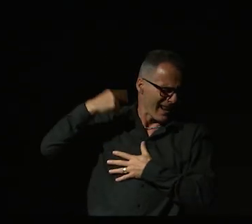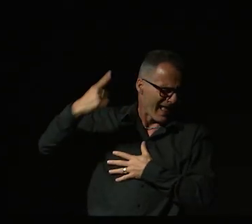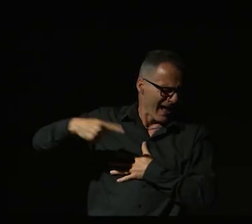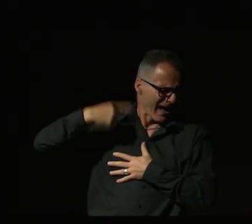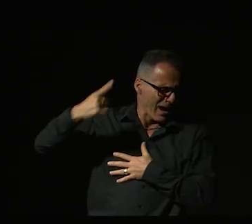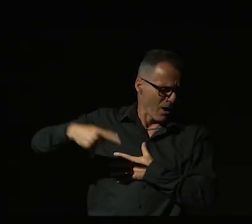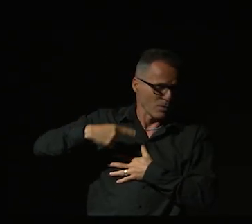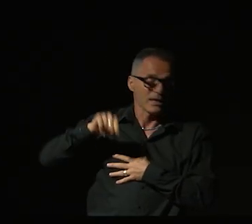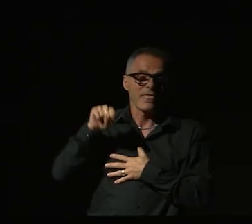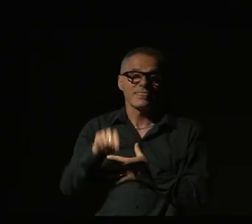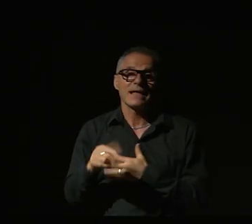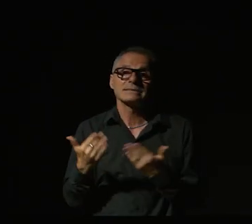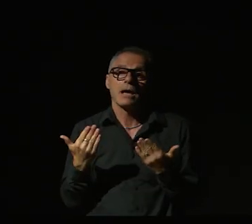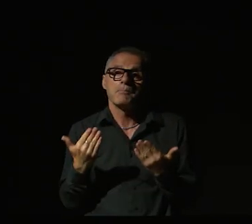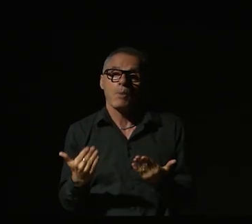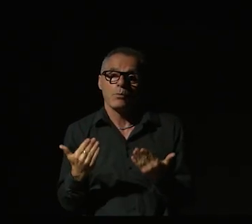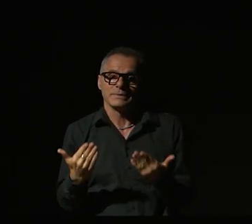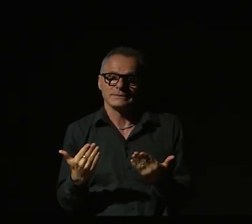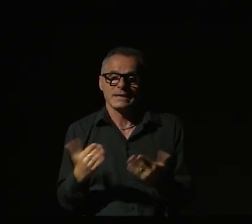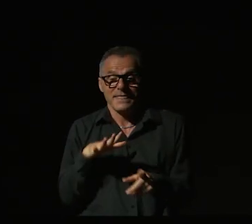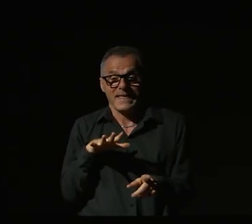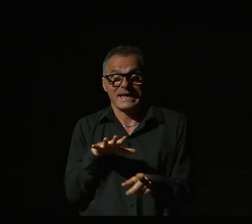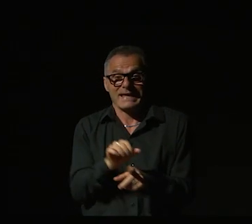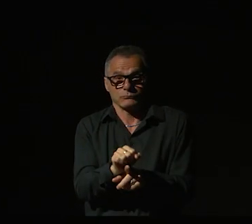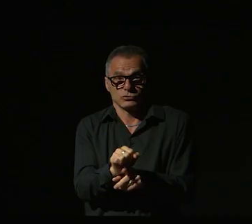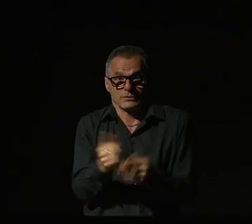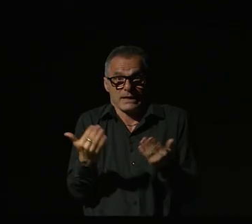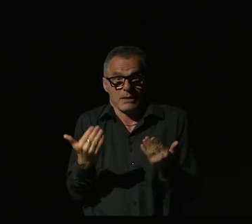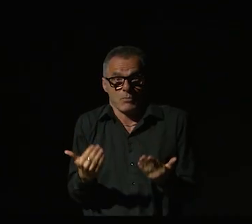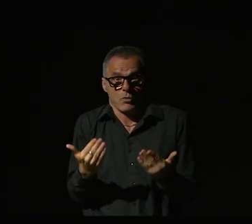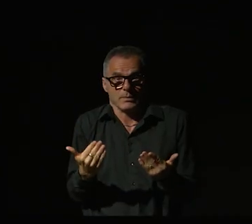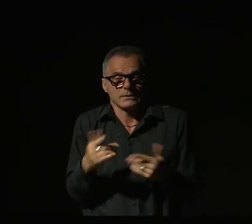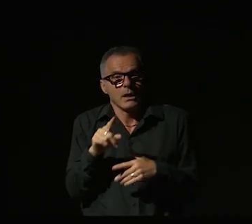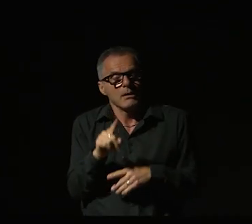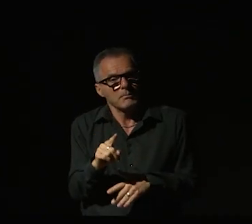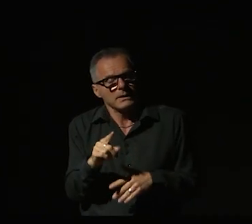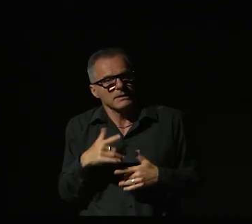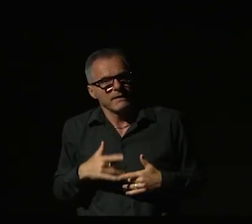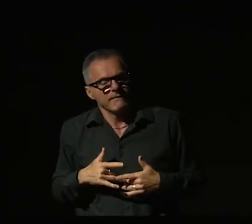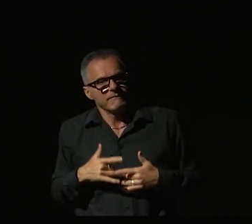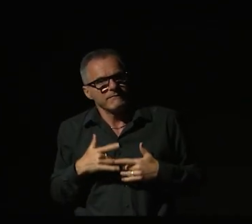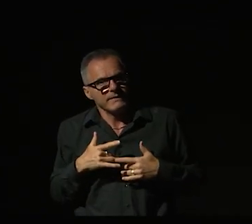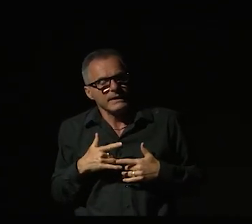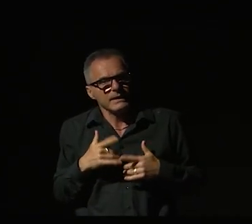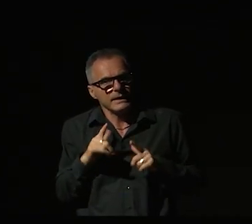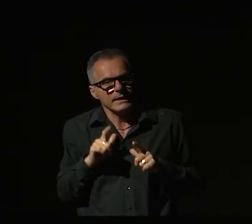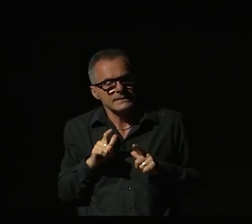or in the act of capturing a moment that is so fleeting that are almost via association